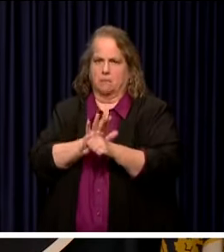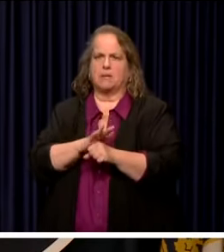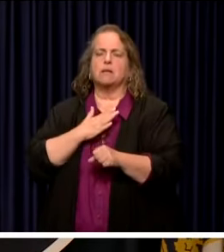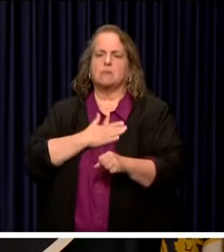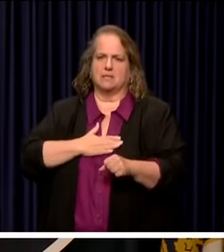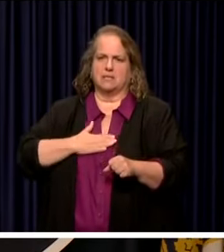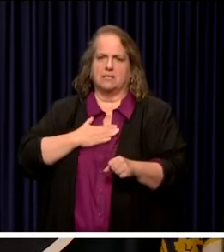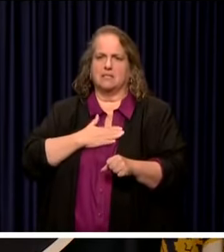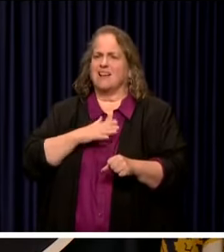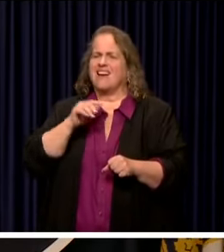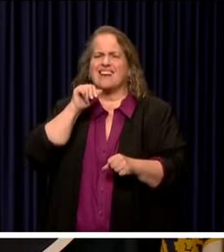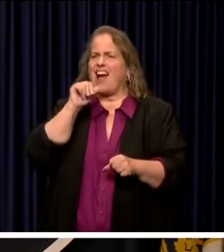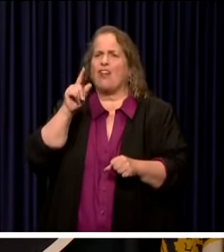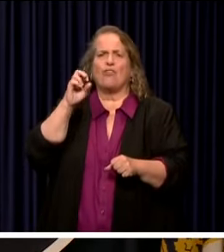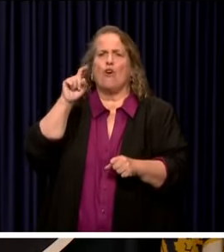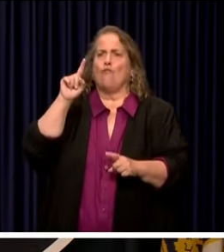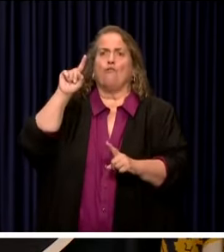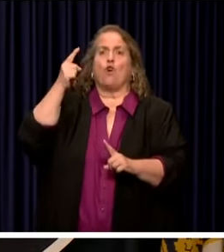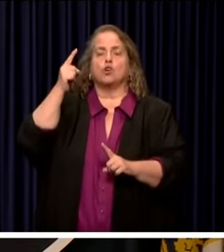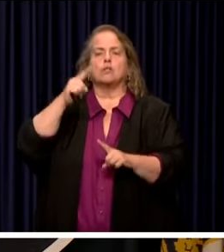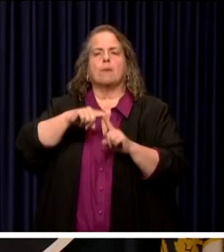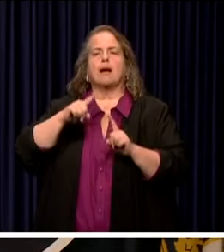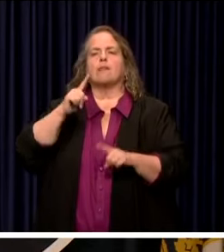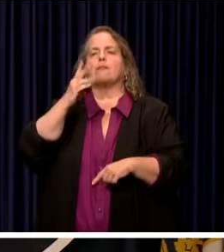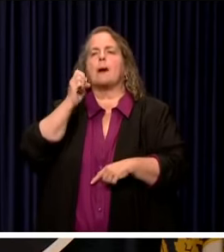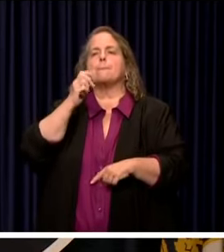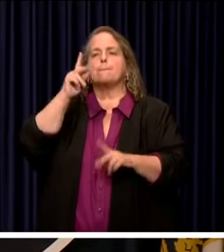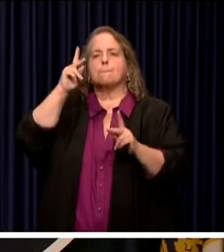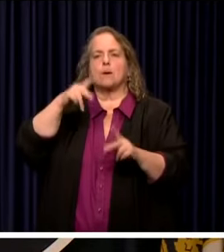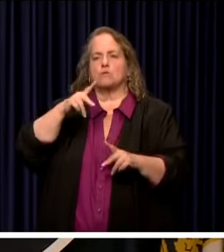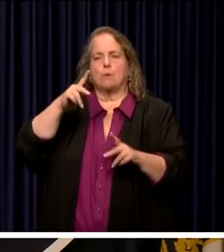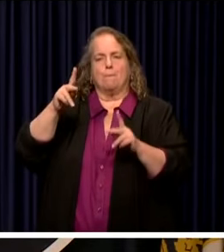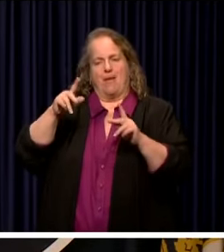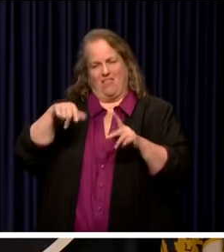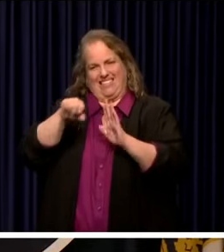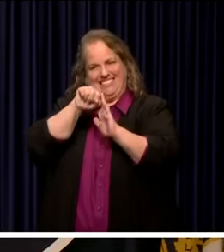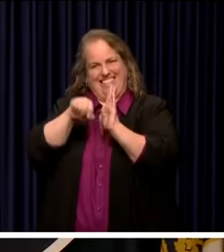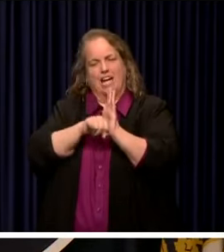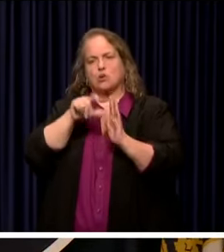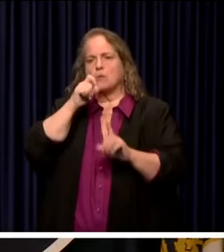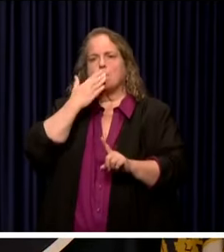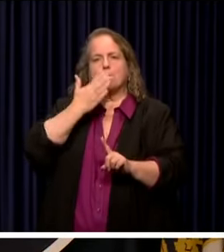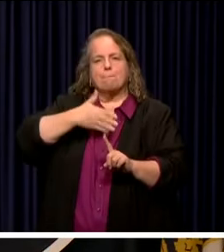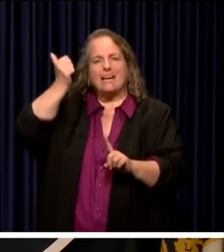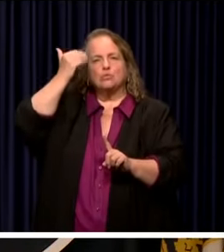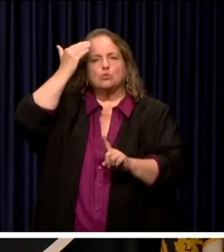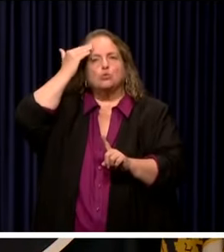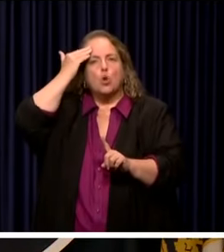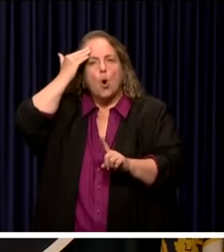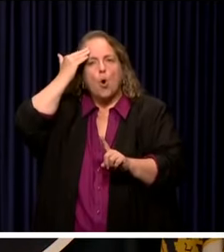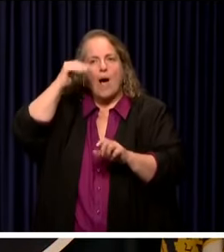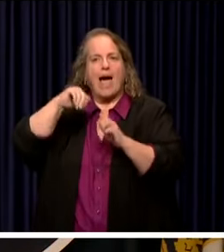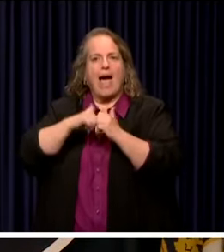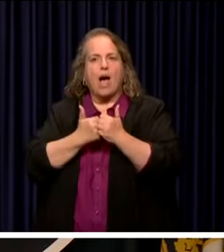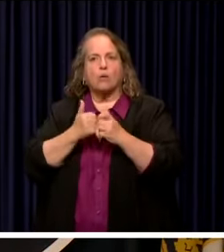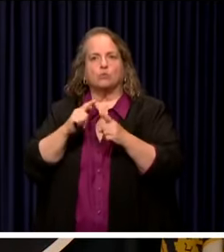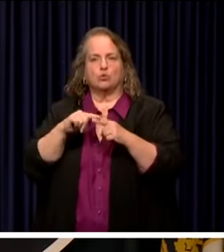WE'VE GOT TO LOOK FOR, THERE'S EVER THERE'S A GOOD REASON TO FOLLOW IT. AND SO I THINK THE GRAPH THAT WE